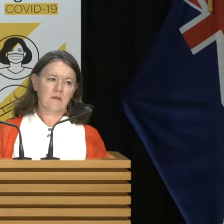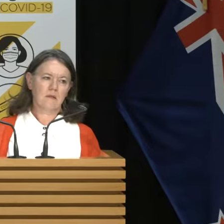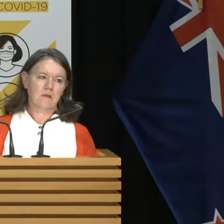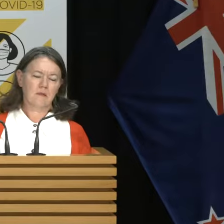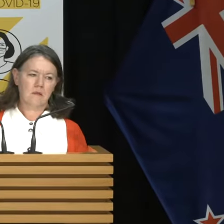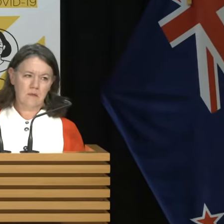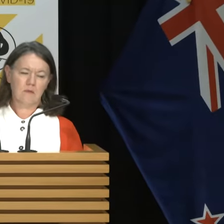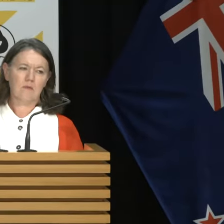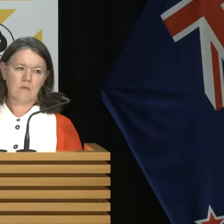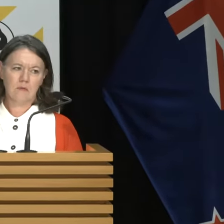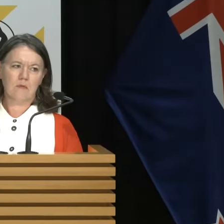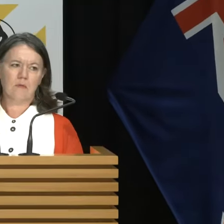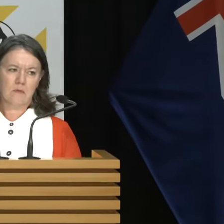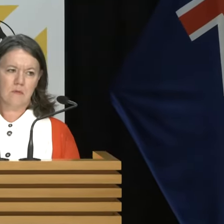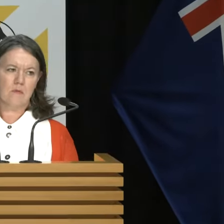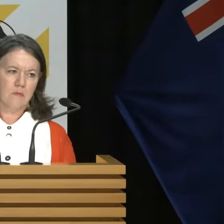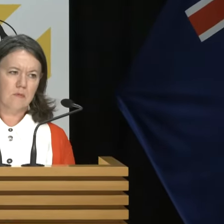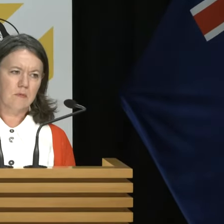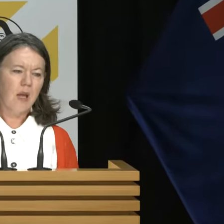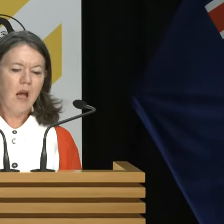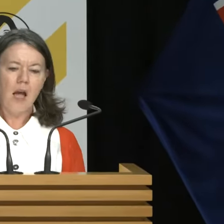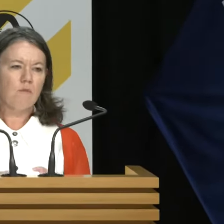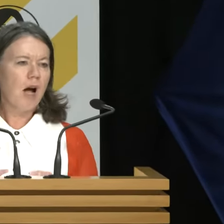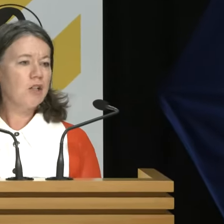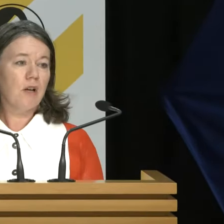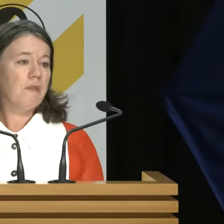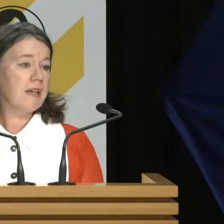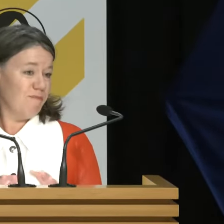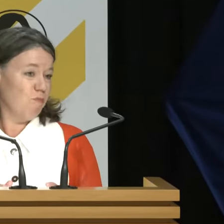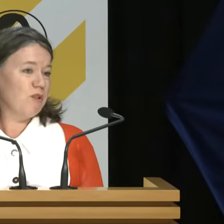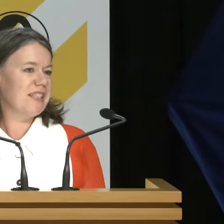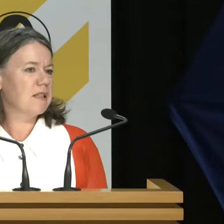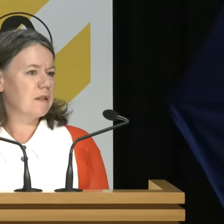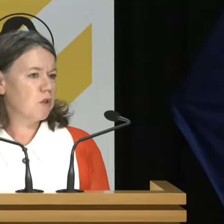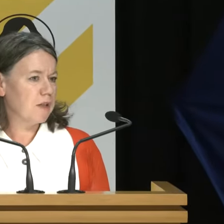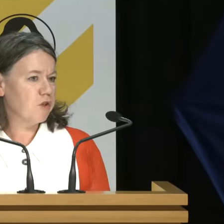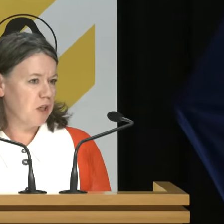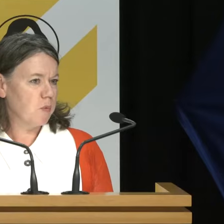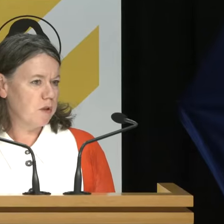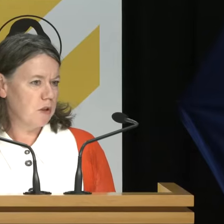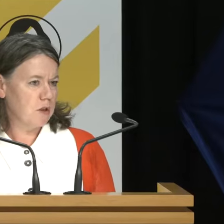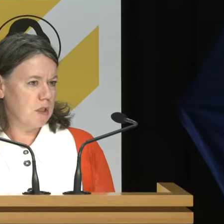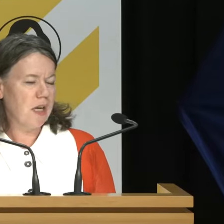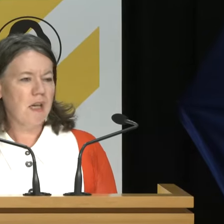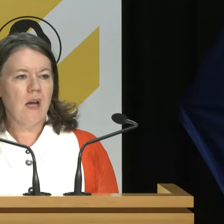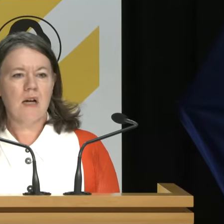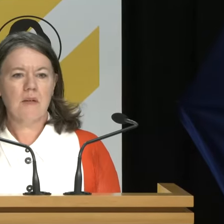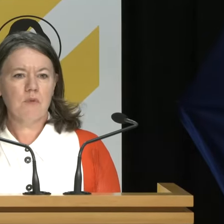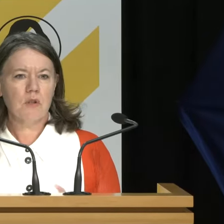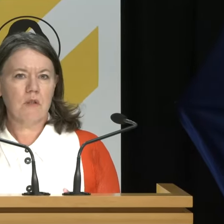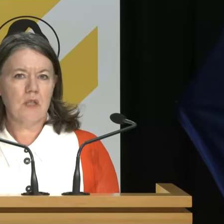detail around a person who